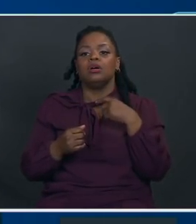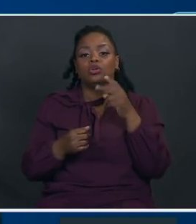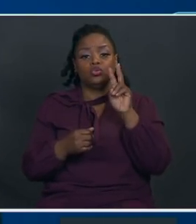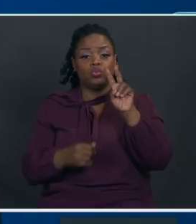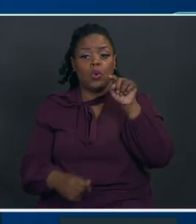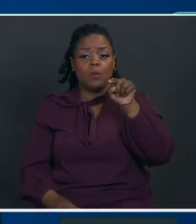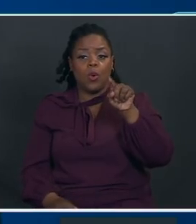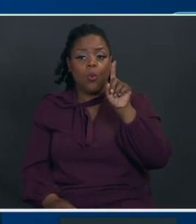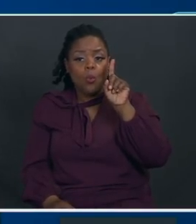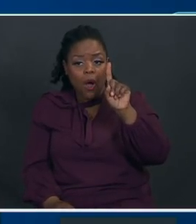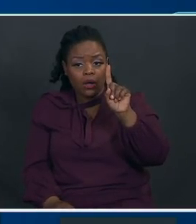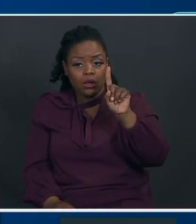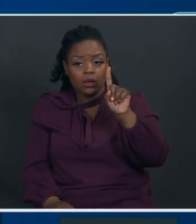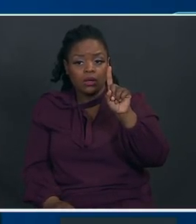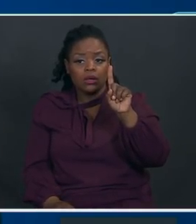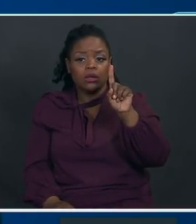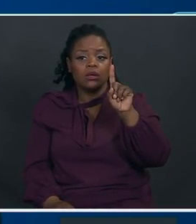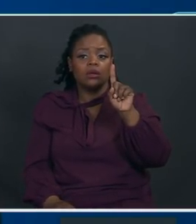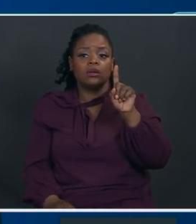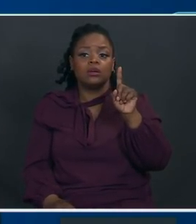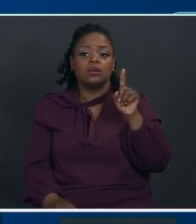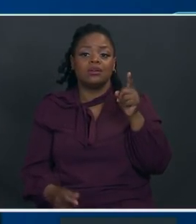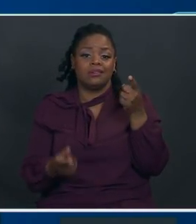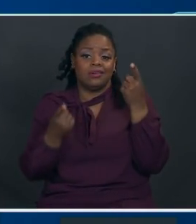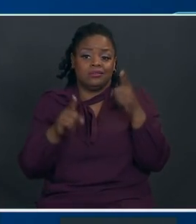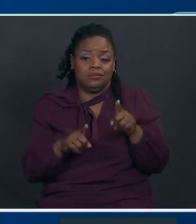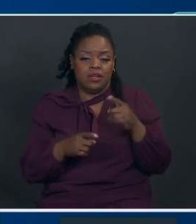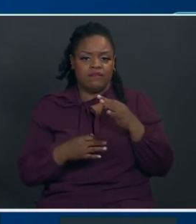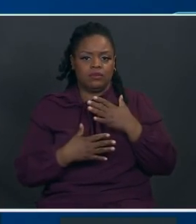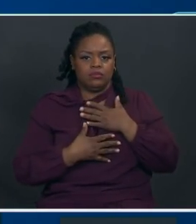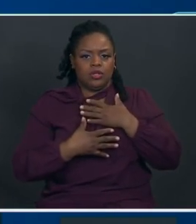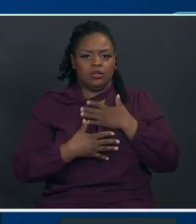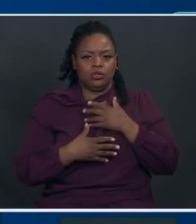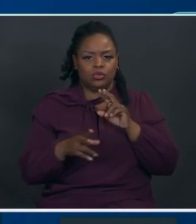per million administered doses of Moderna and 6.2 cases